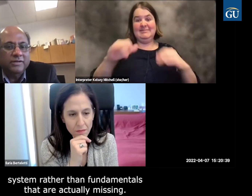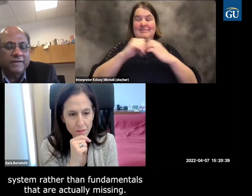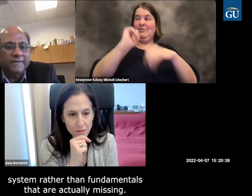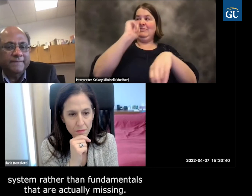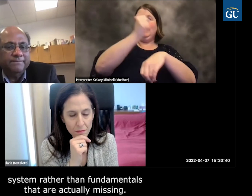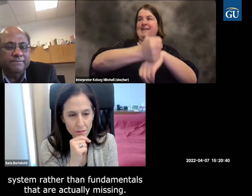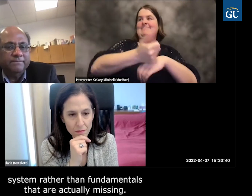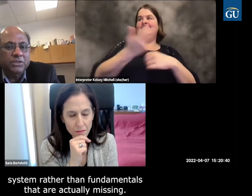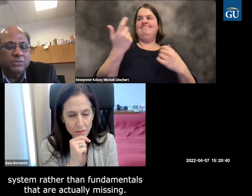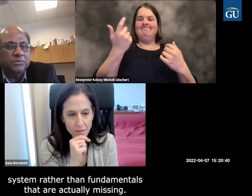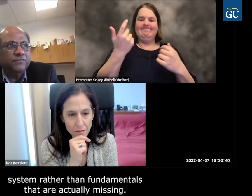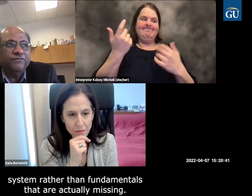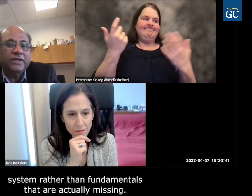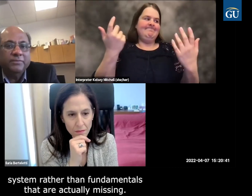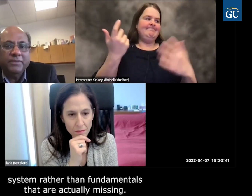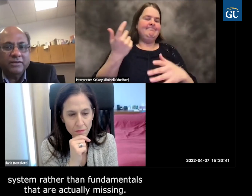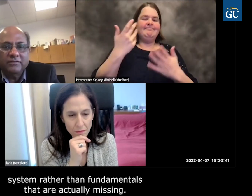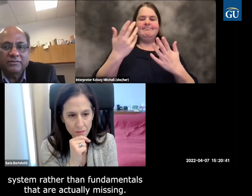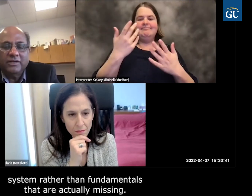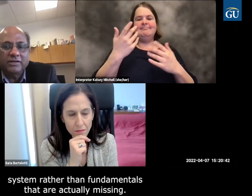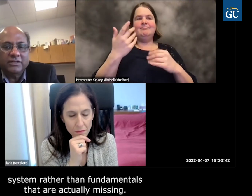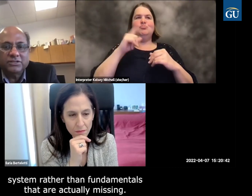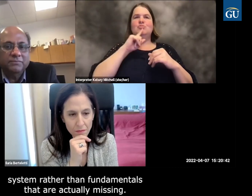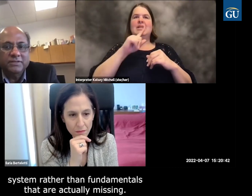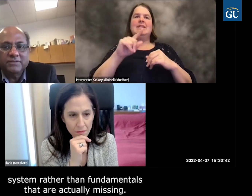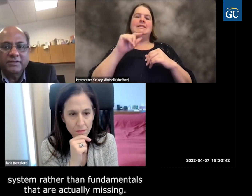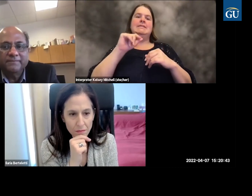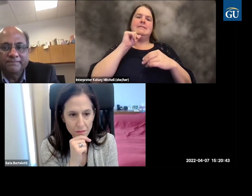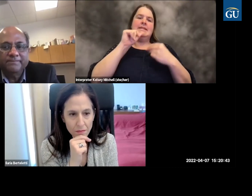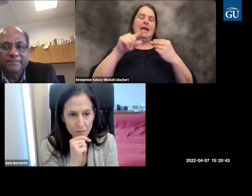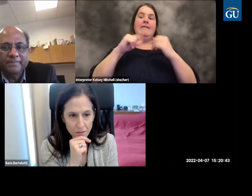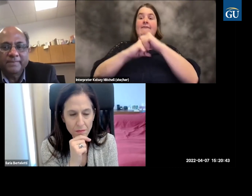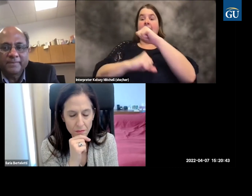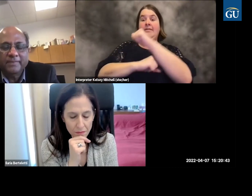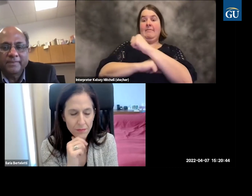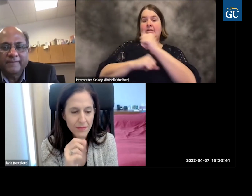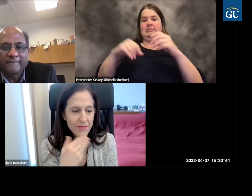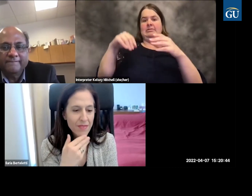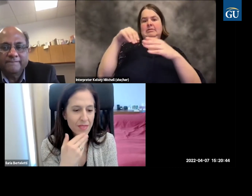um you know fundamentals that are actually missing